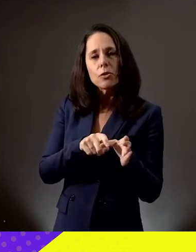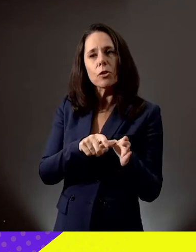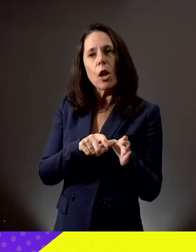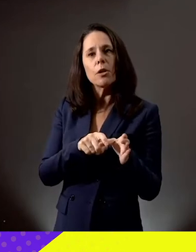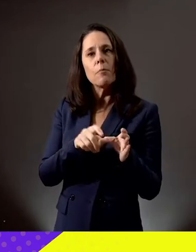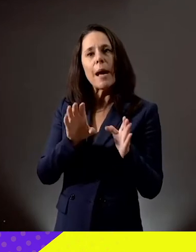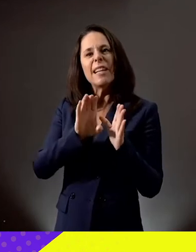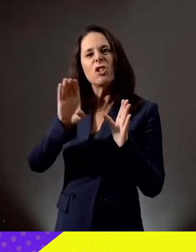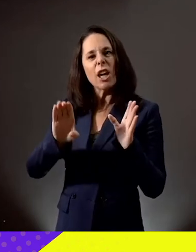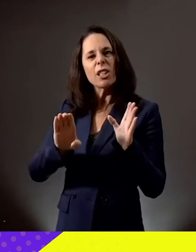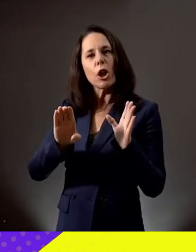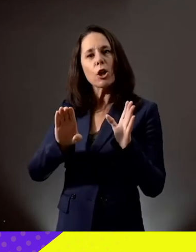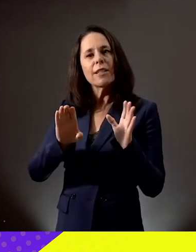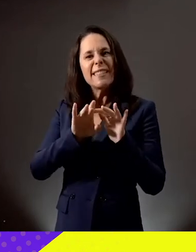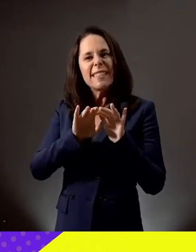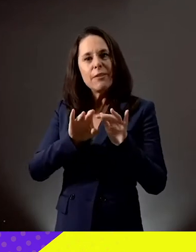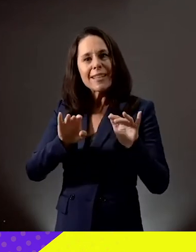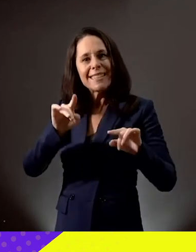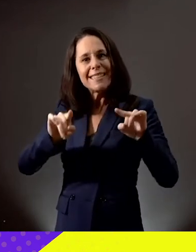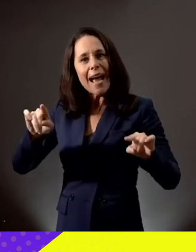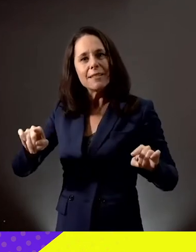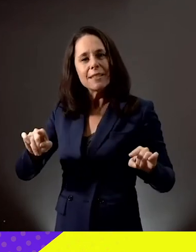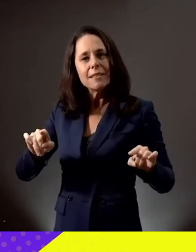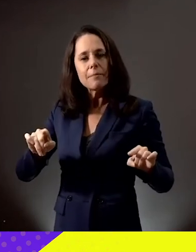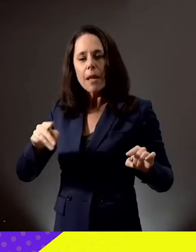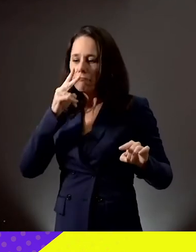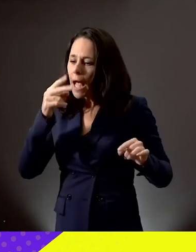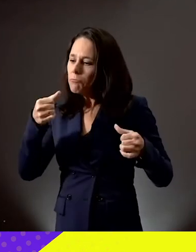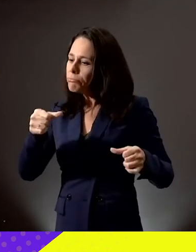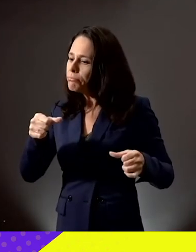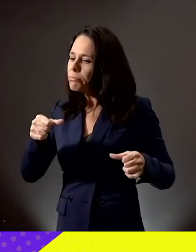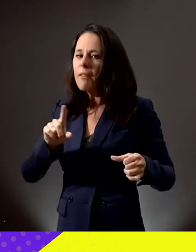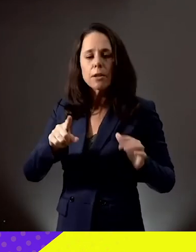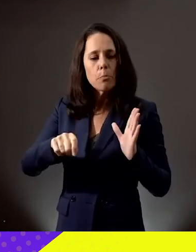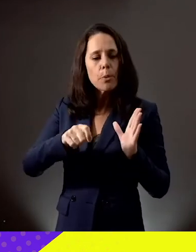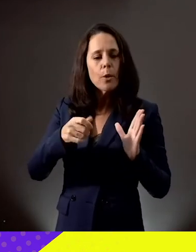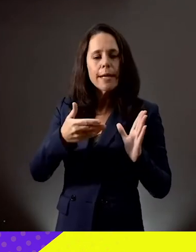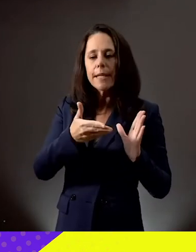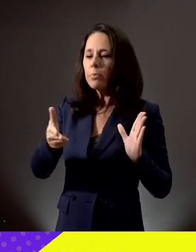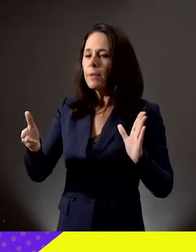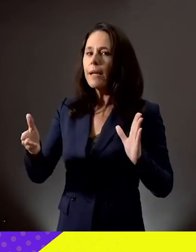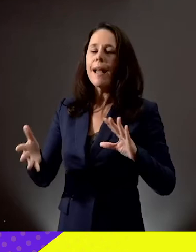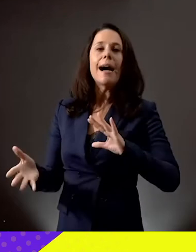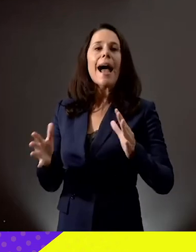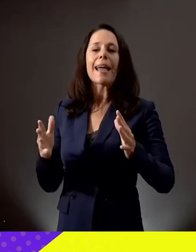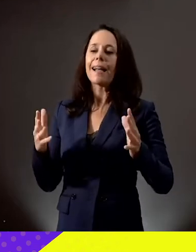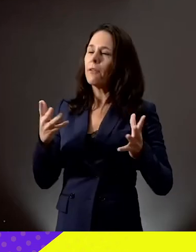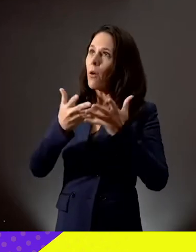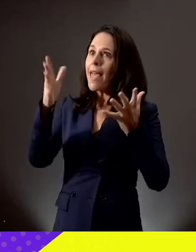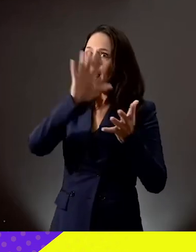We specifically look at their projects... that can serve as a best practice for the entire country.